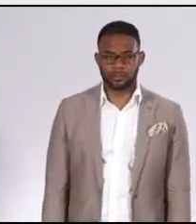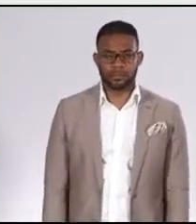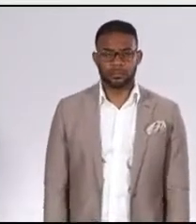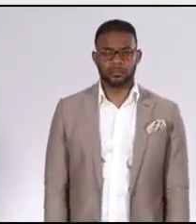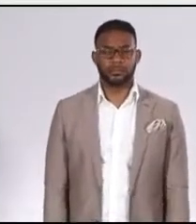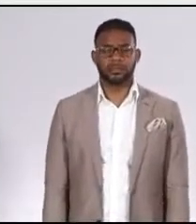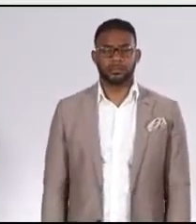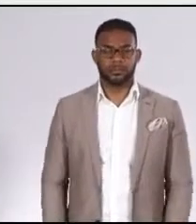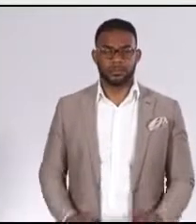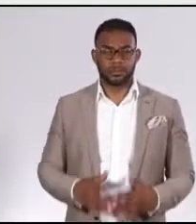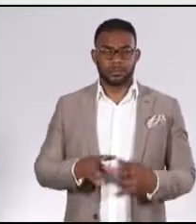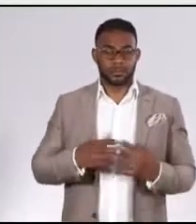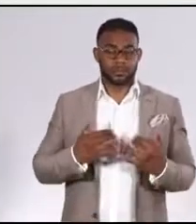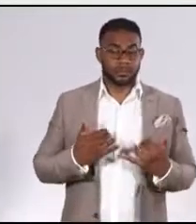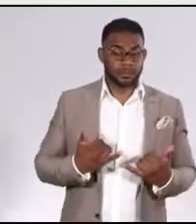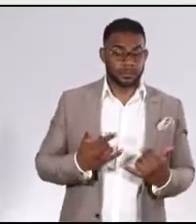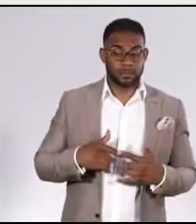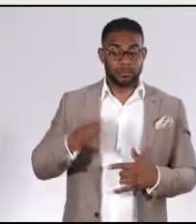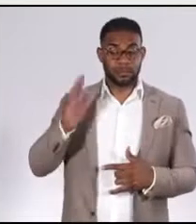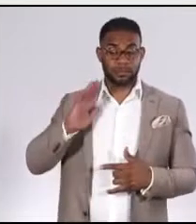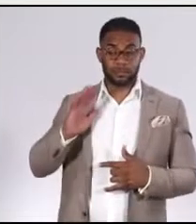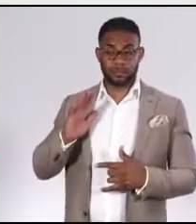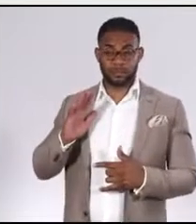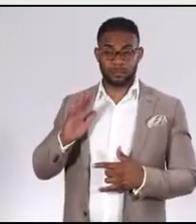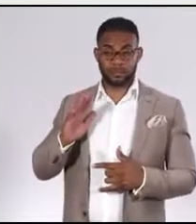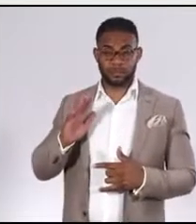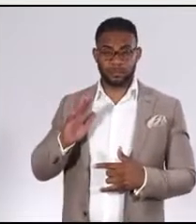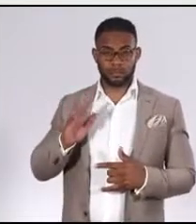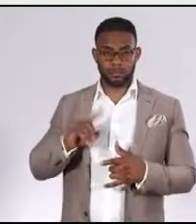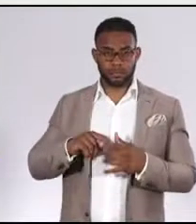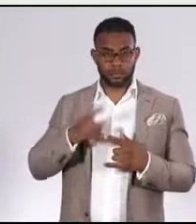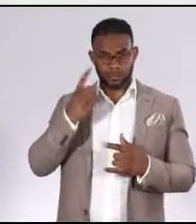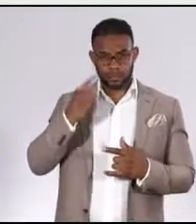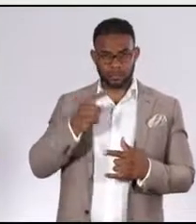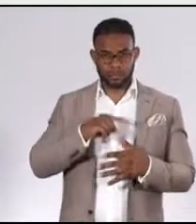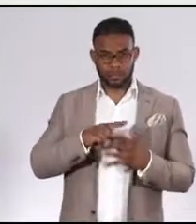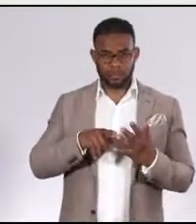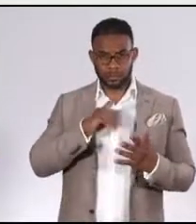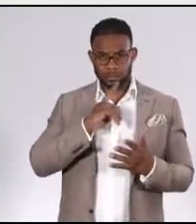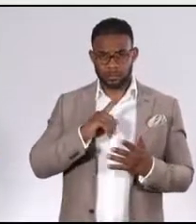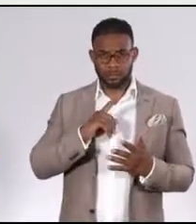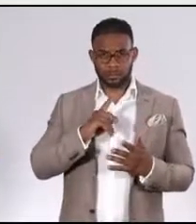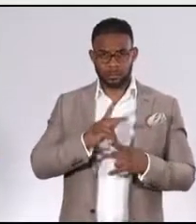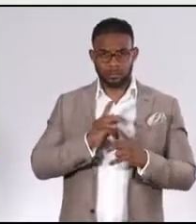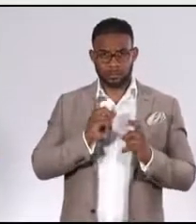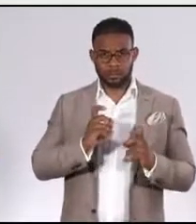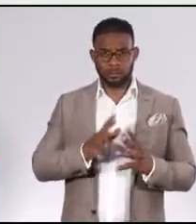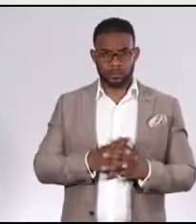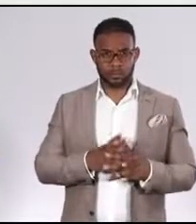that you have had either currently or in the past, uh or for those of you who are caregivers that your loved one has had,